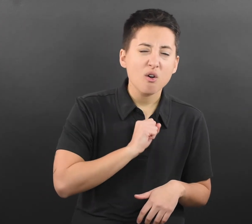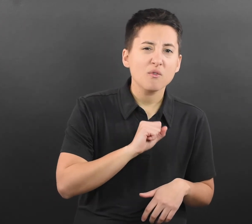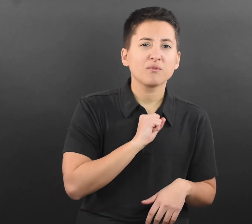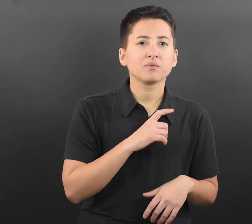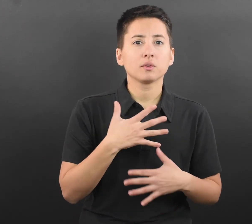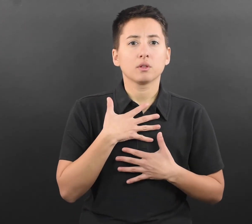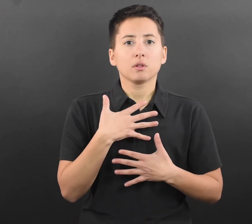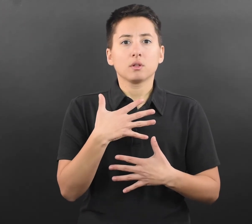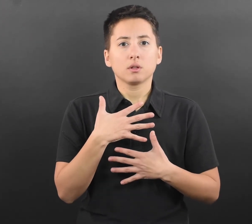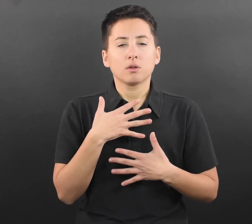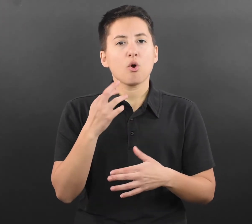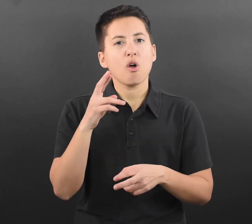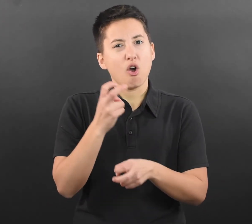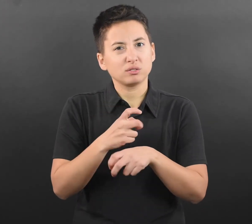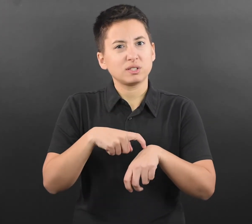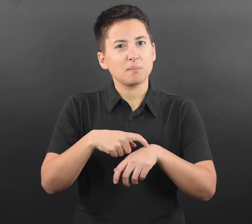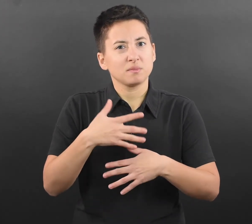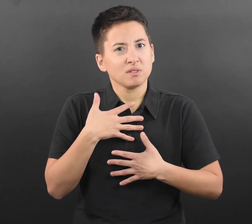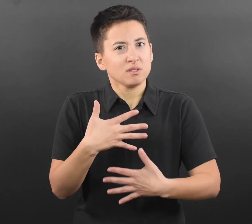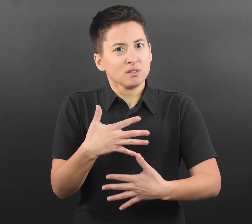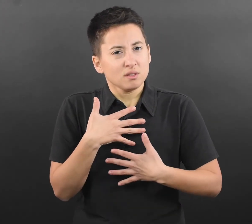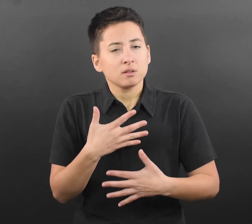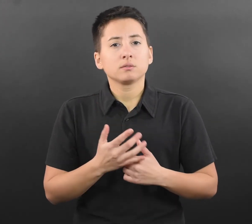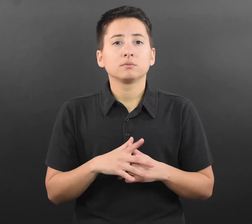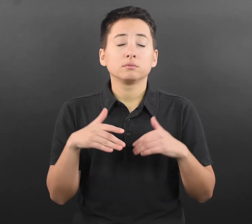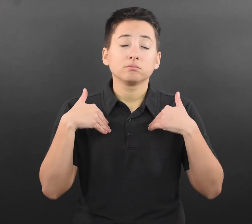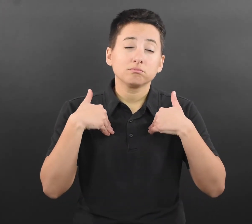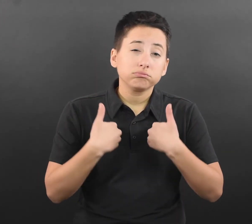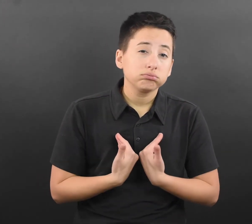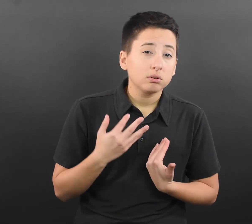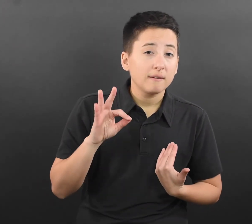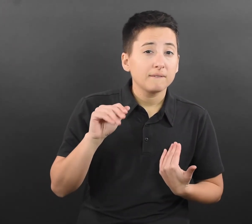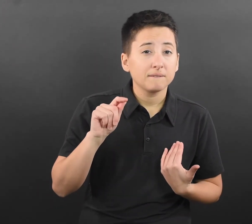• ▪ Shortness of breath or difficulty breathing • ▪ Fatigue